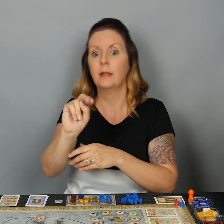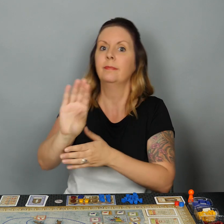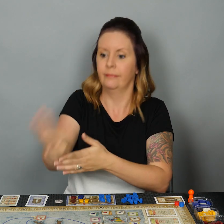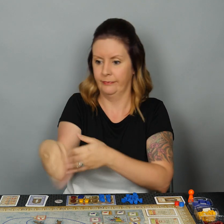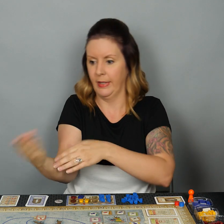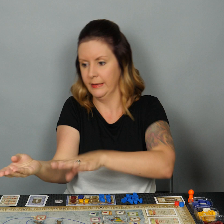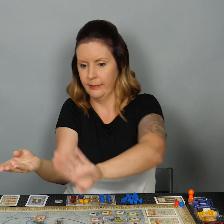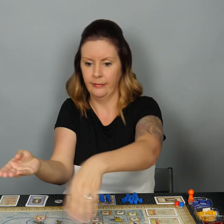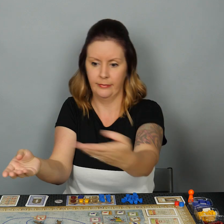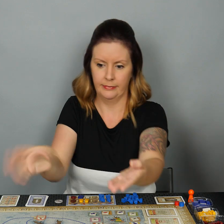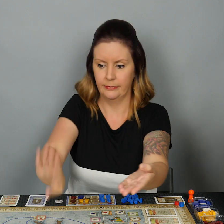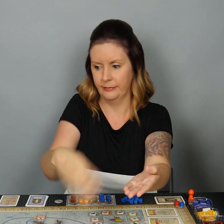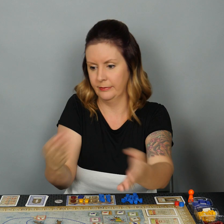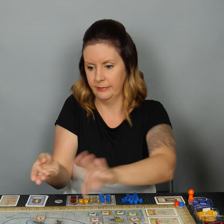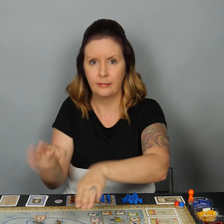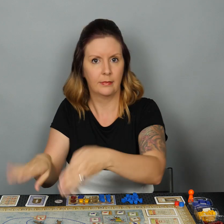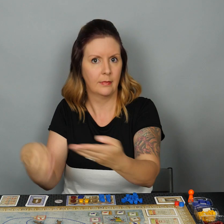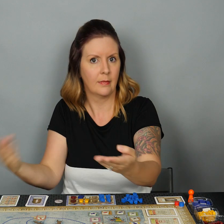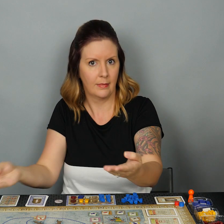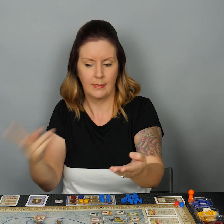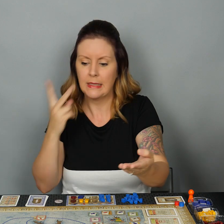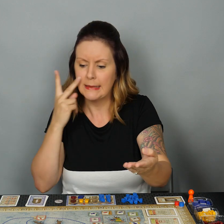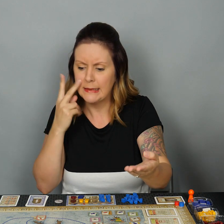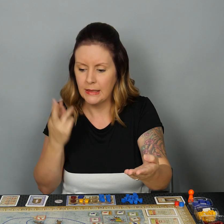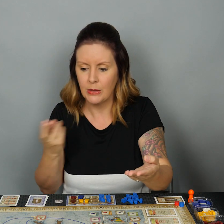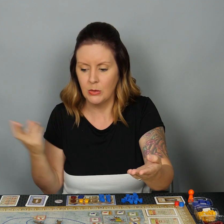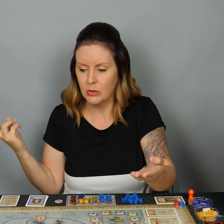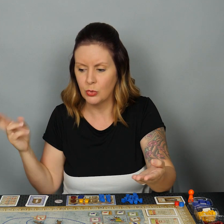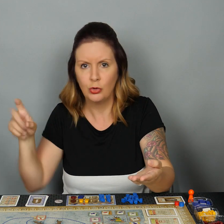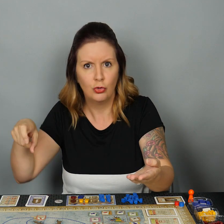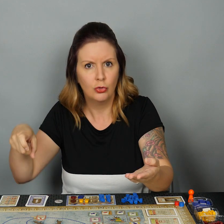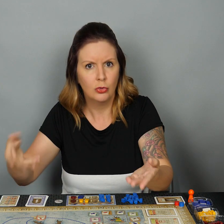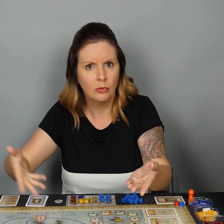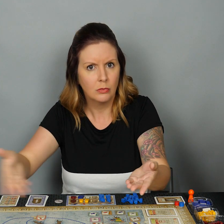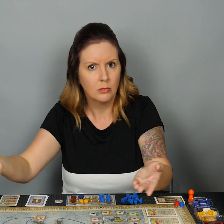And then, flip over all of the tokens so you can see the resources.